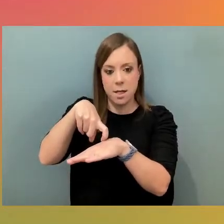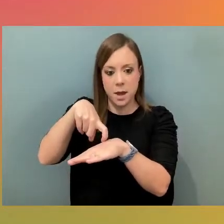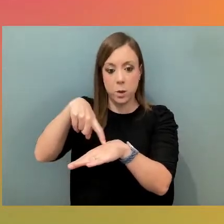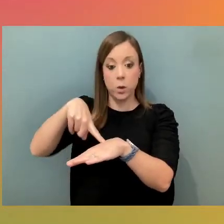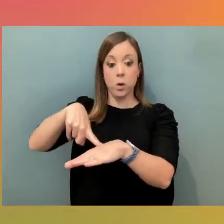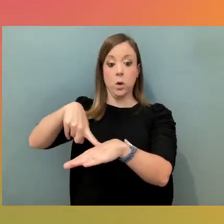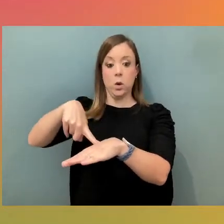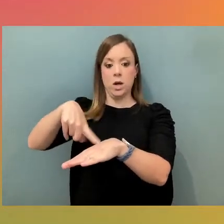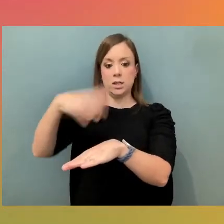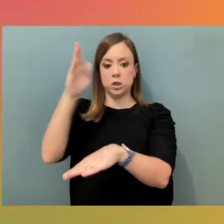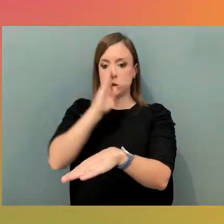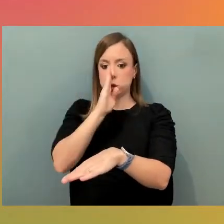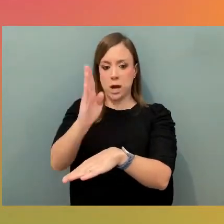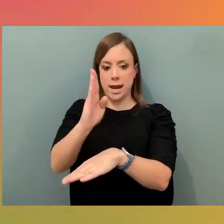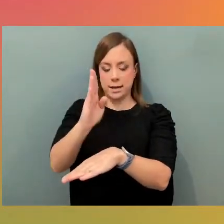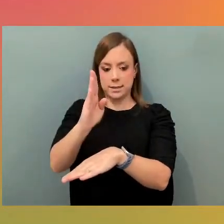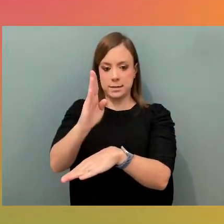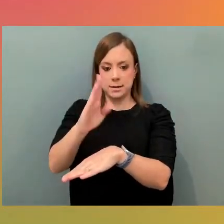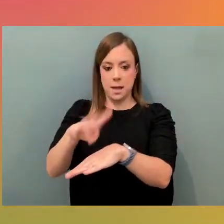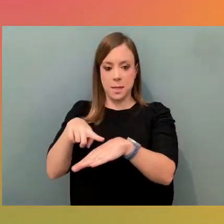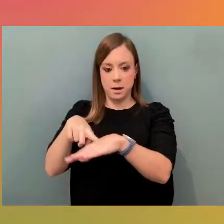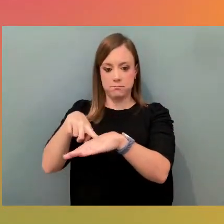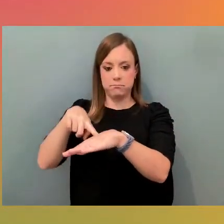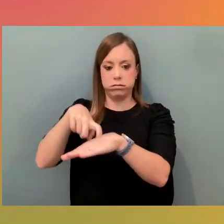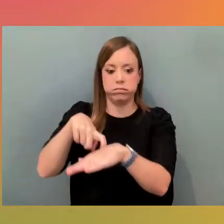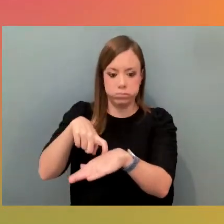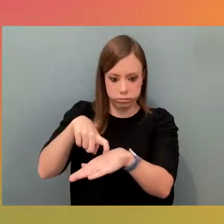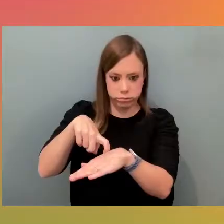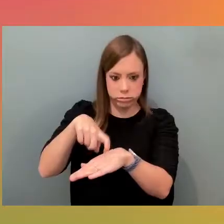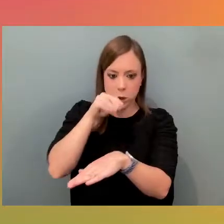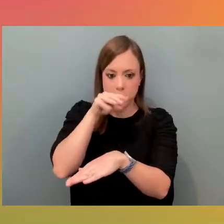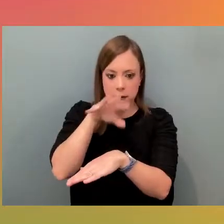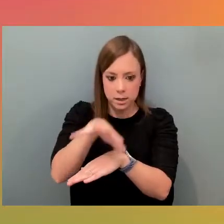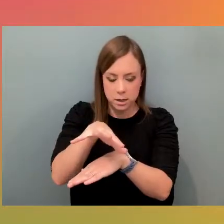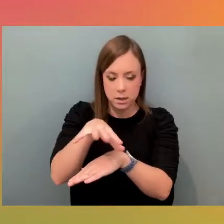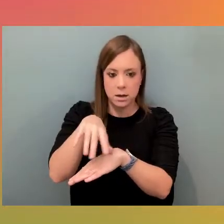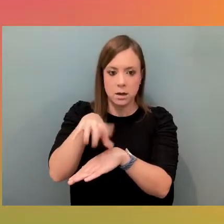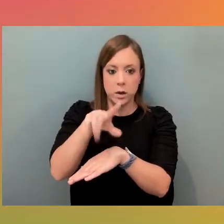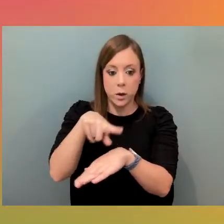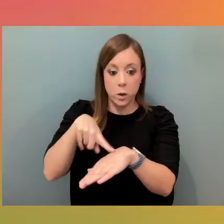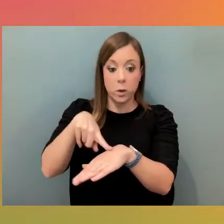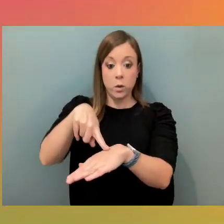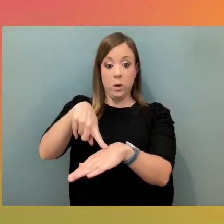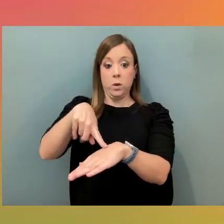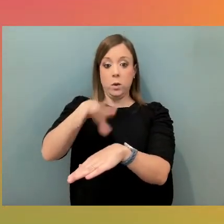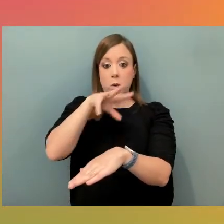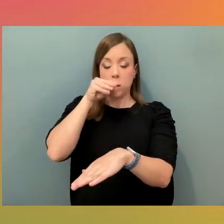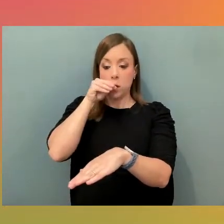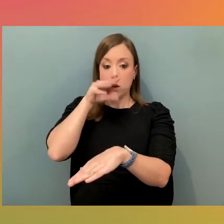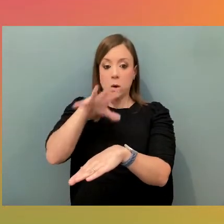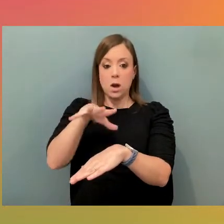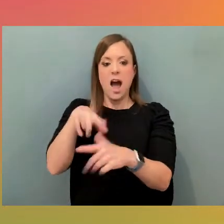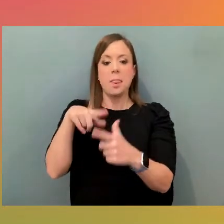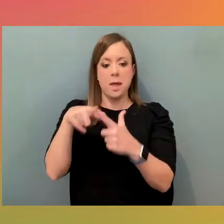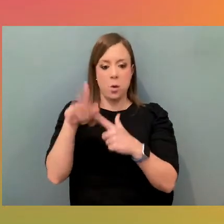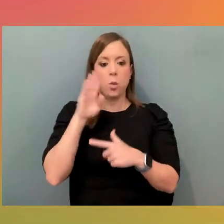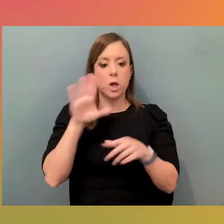EXHALE, STRAIGHT AND ANY AMOUNT RELAX THE HEAD AND NECK DOWN. ONE MORE TIME INHALE BEND YOUR KNEE.